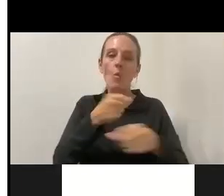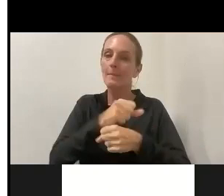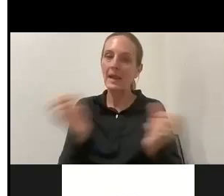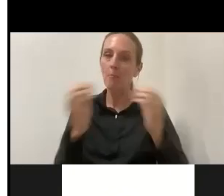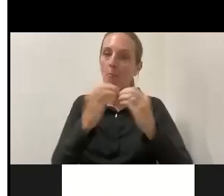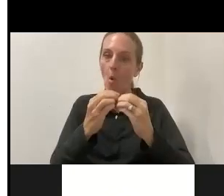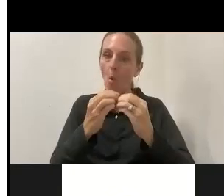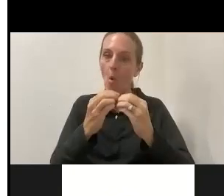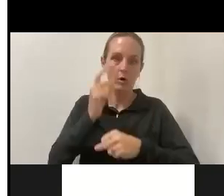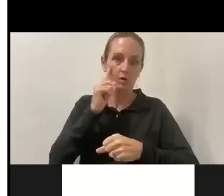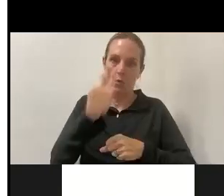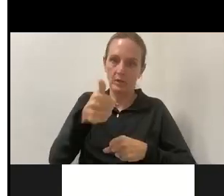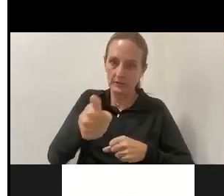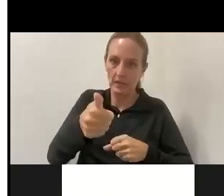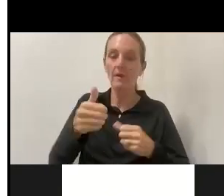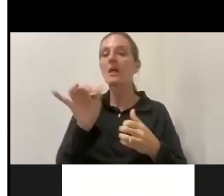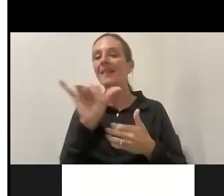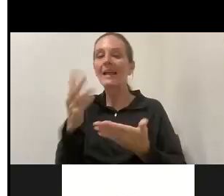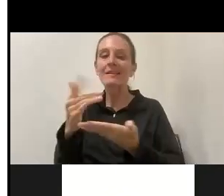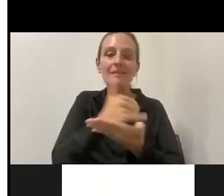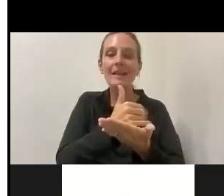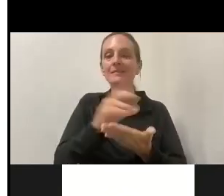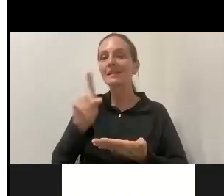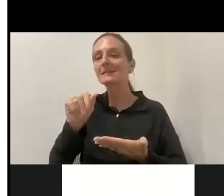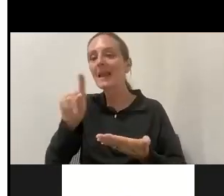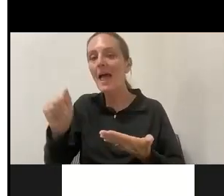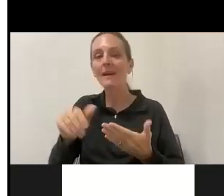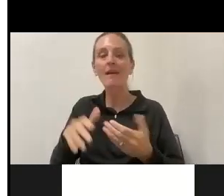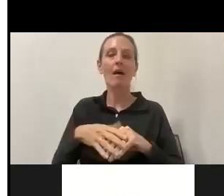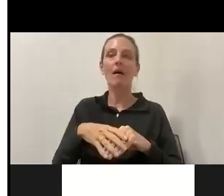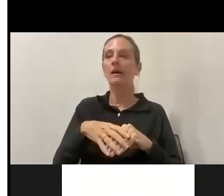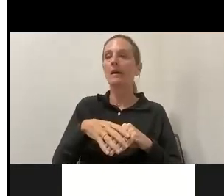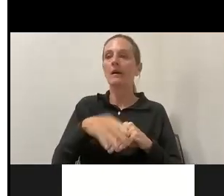collecting the data and all this other stuff can be more work than writing the proposal itself